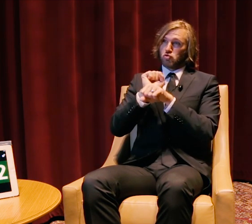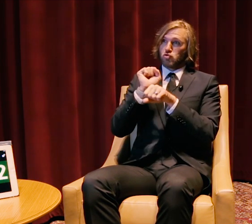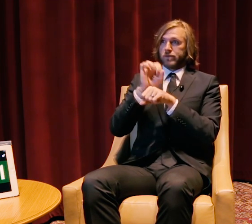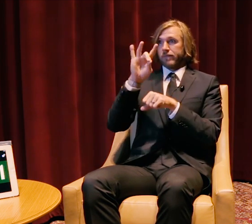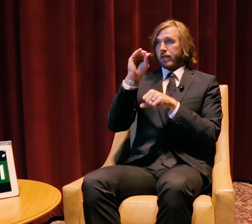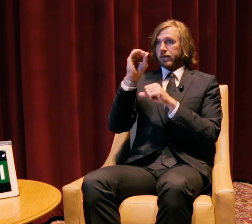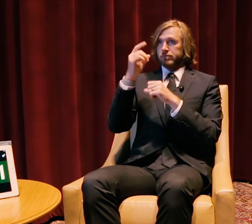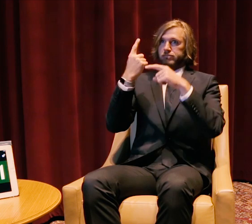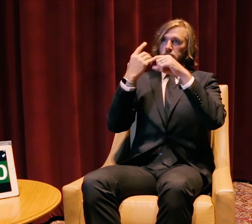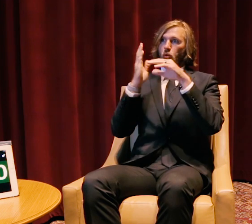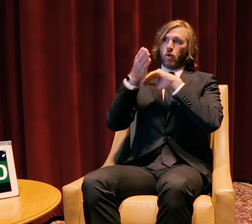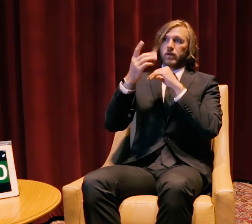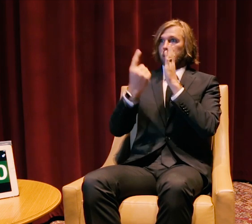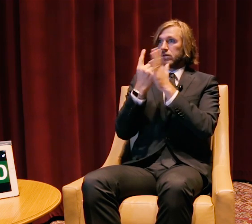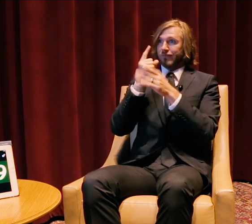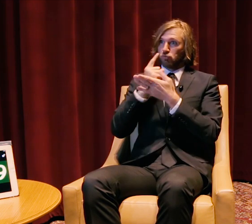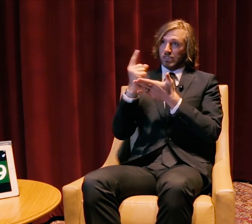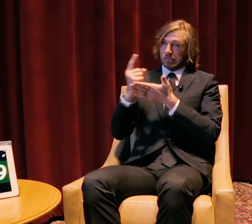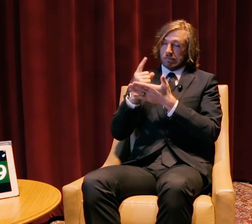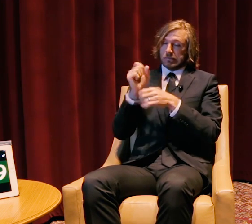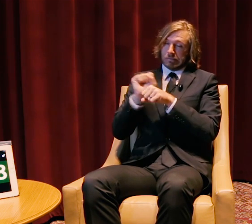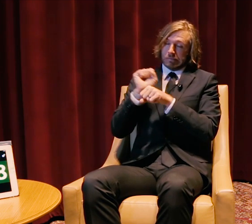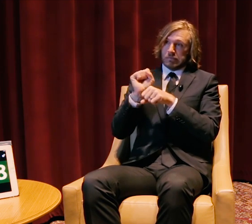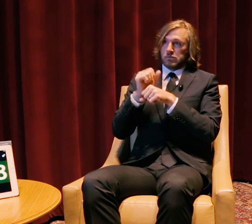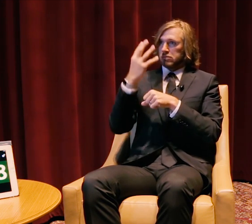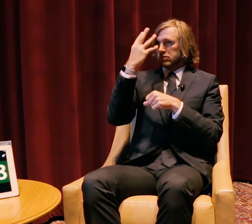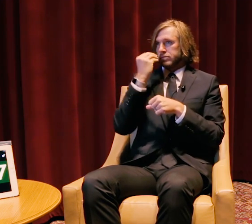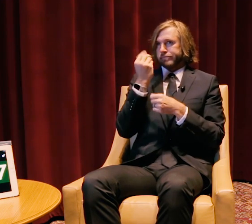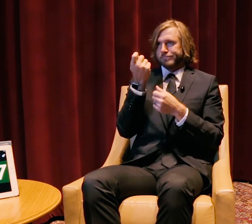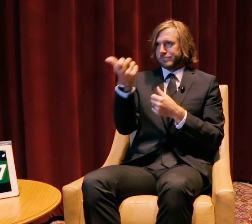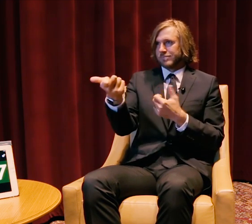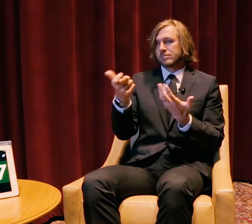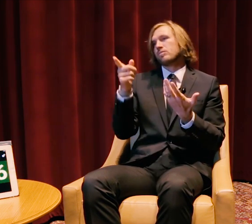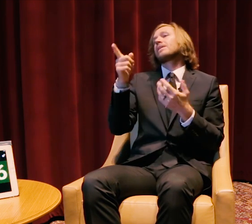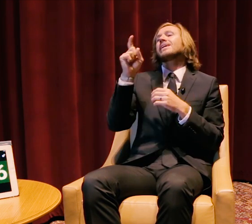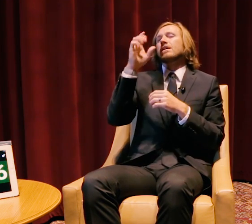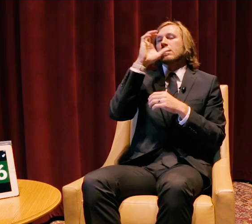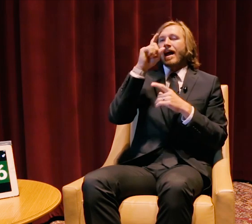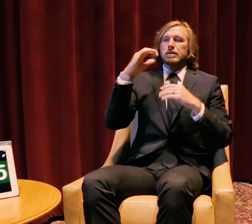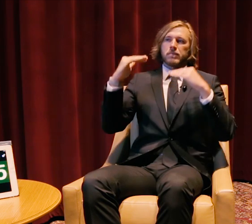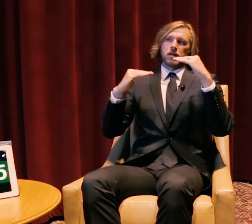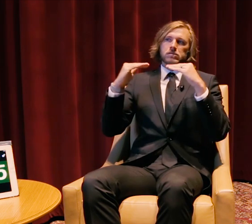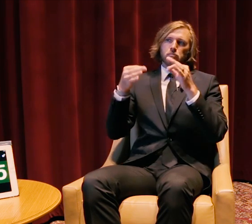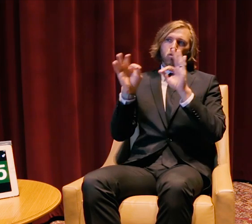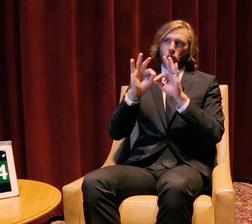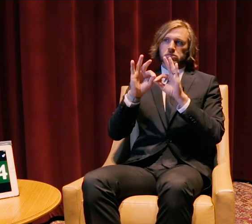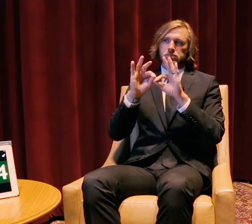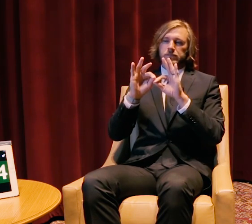80+ hours a week, and you may not be getting the sleep that you need, you need to have, you need to find a way to balance.